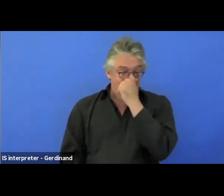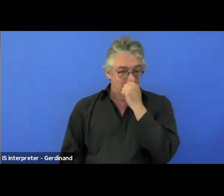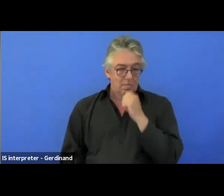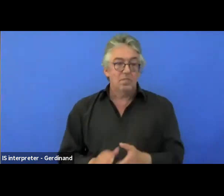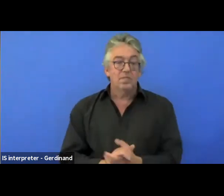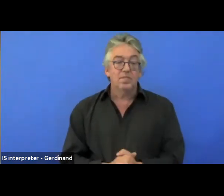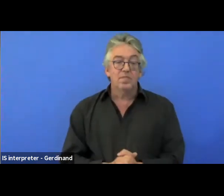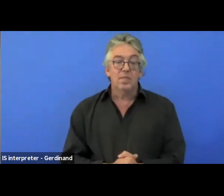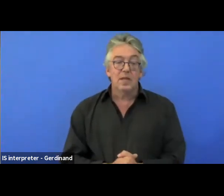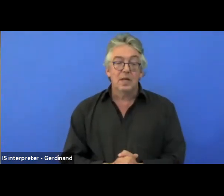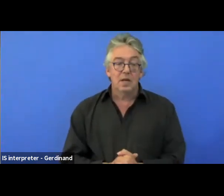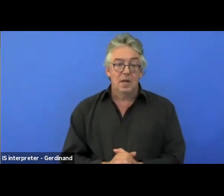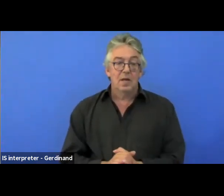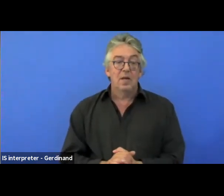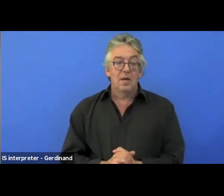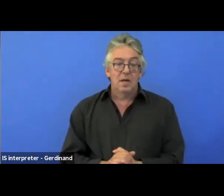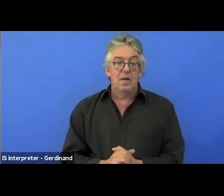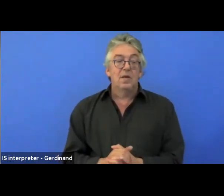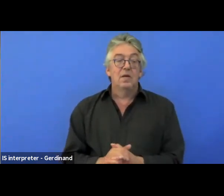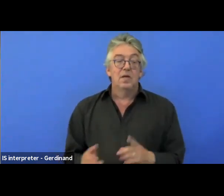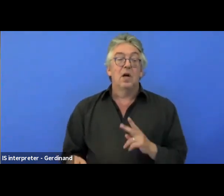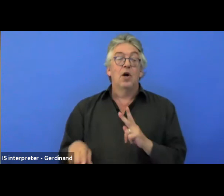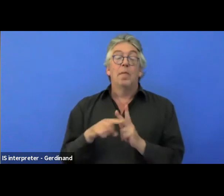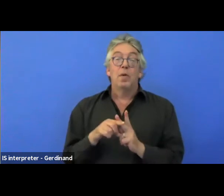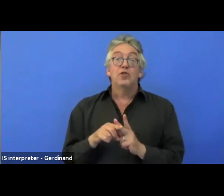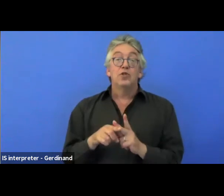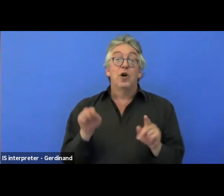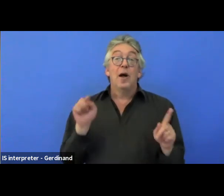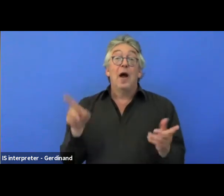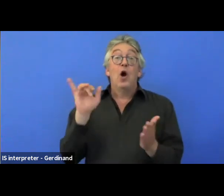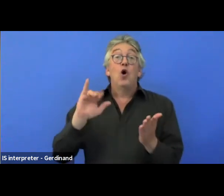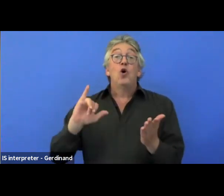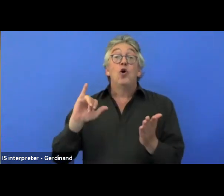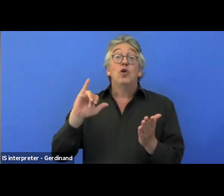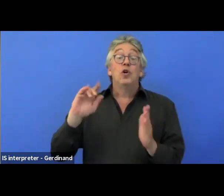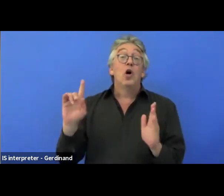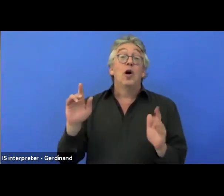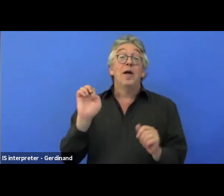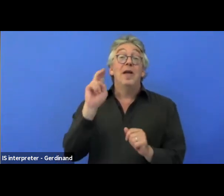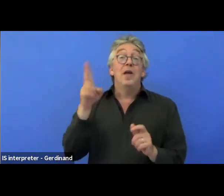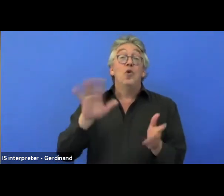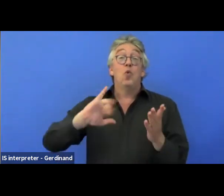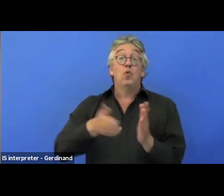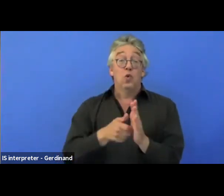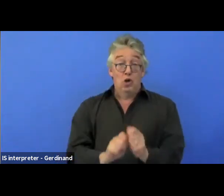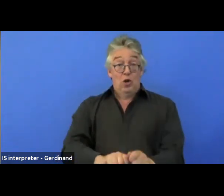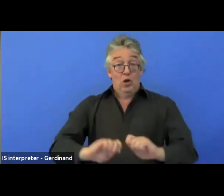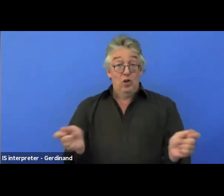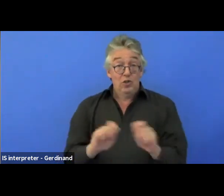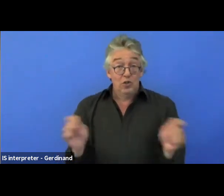providing presumption of conformity to a given legislation. Next.